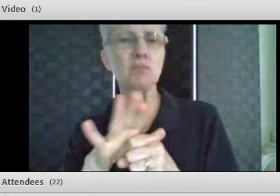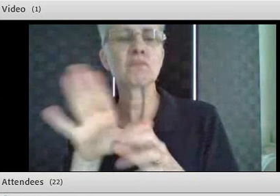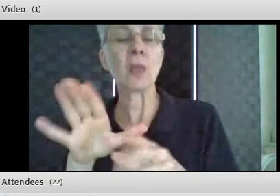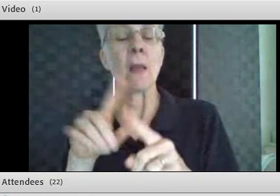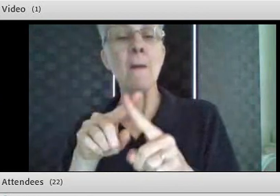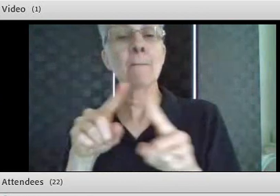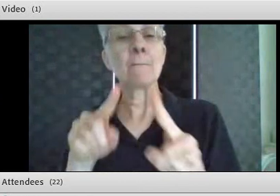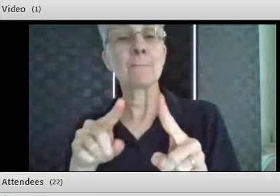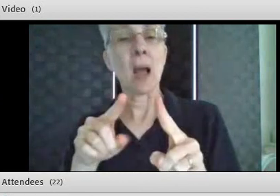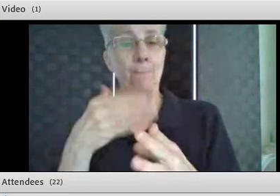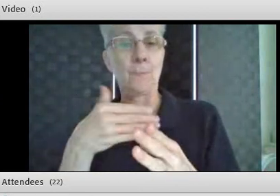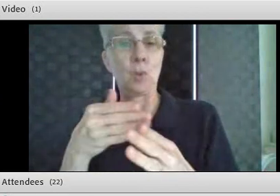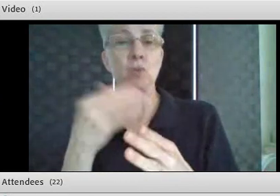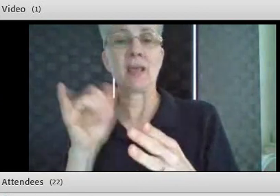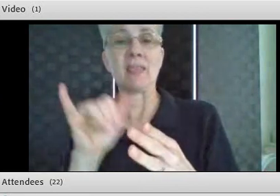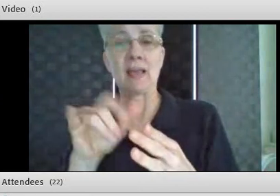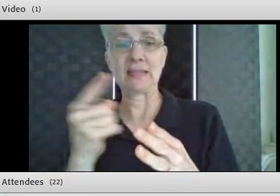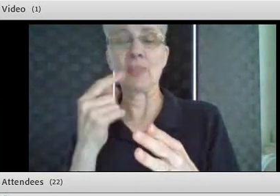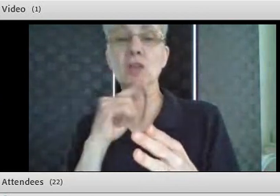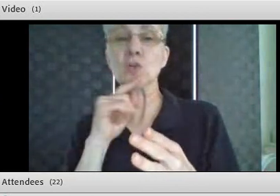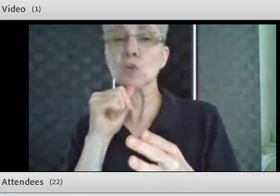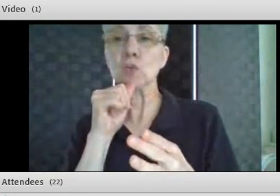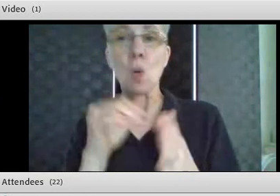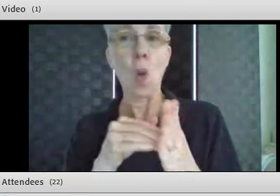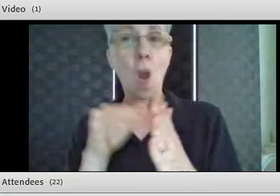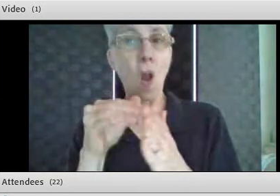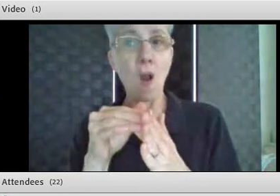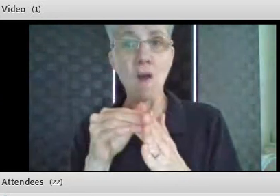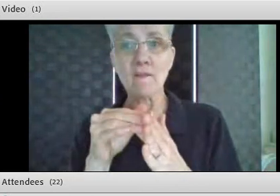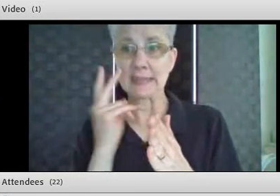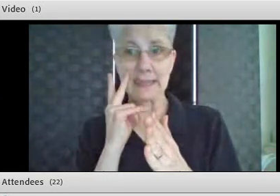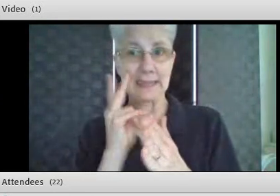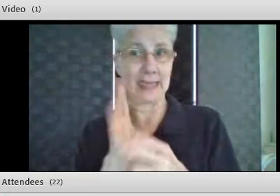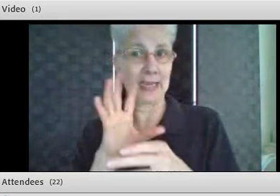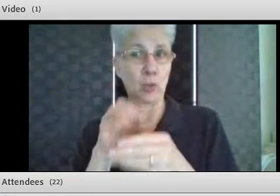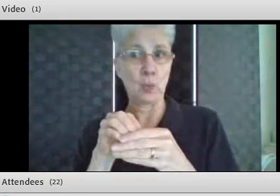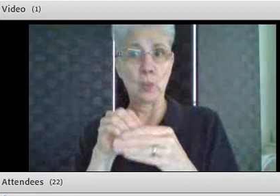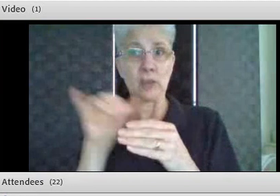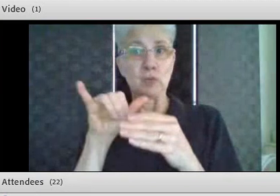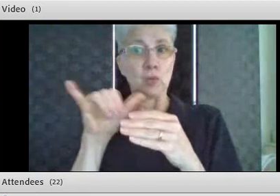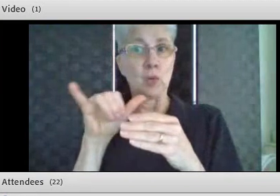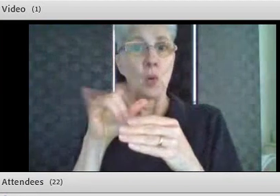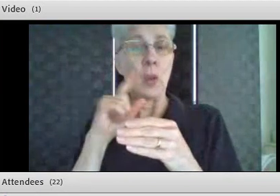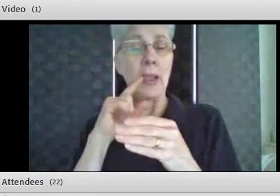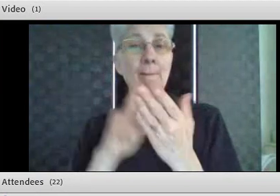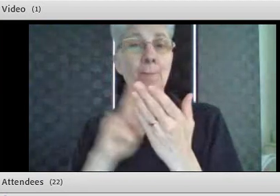but music is something that you don't often see integrated well into programs,